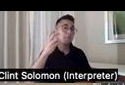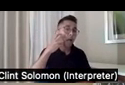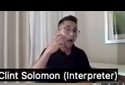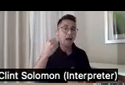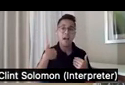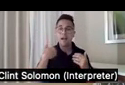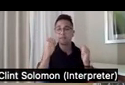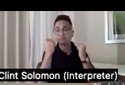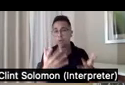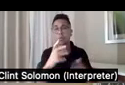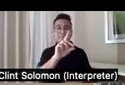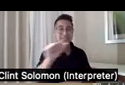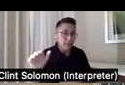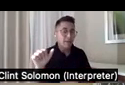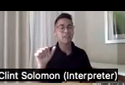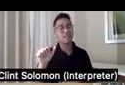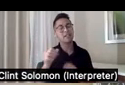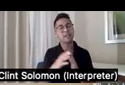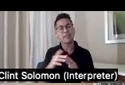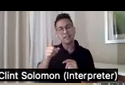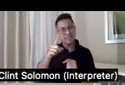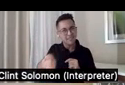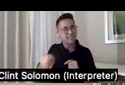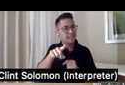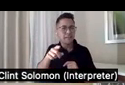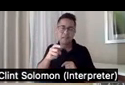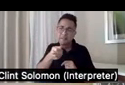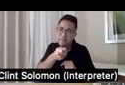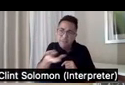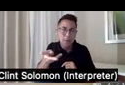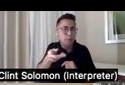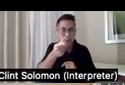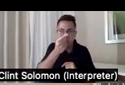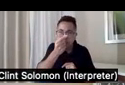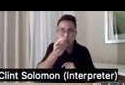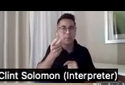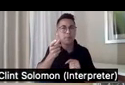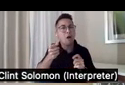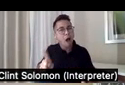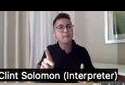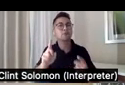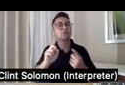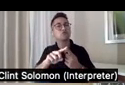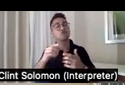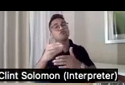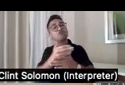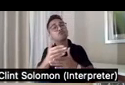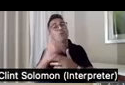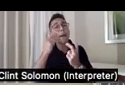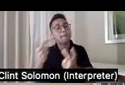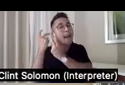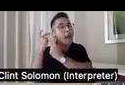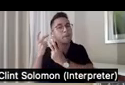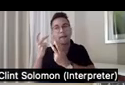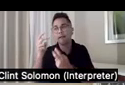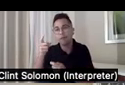and so on they have fewer opportunities to share memories of what happened to them think about how